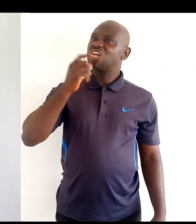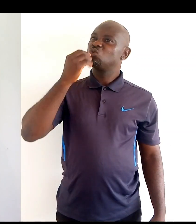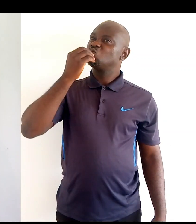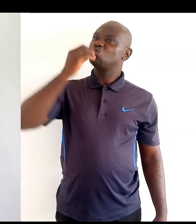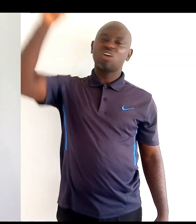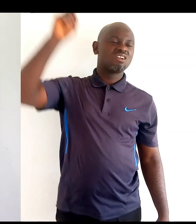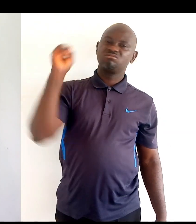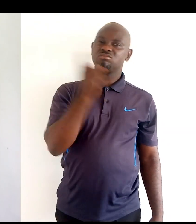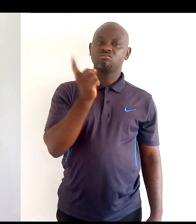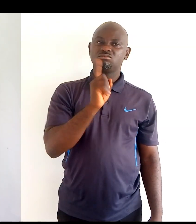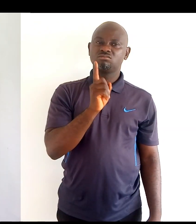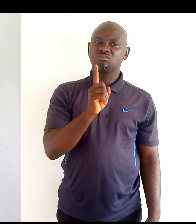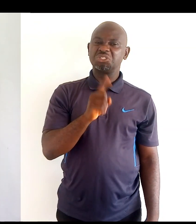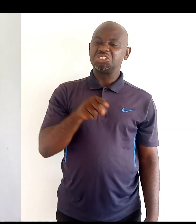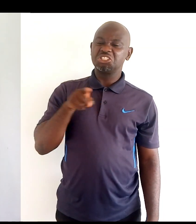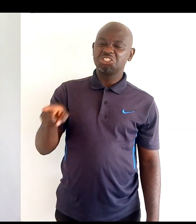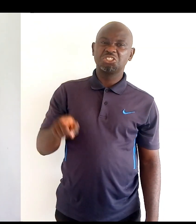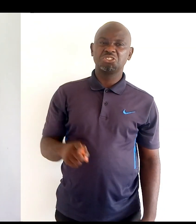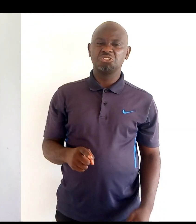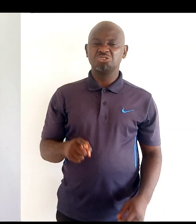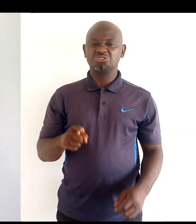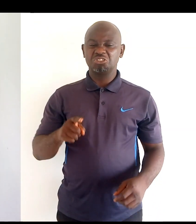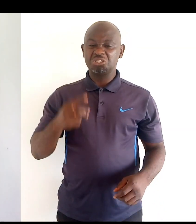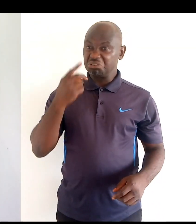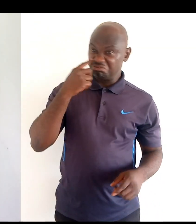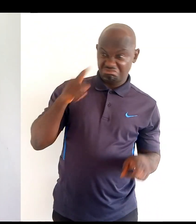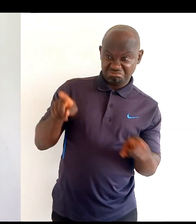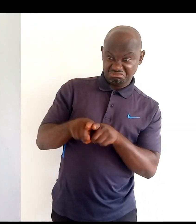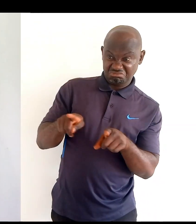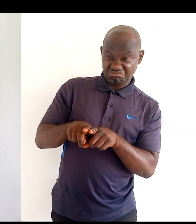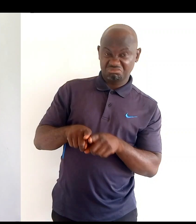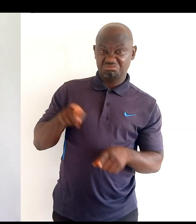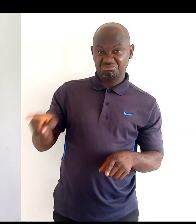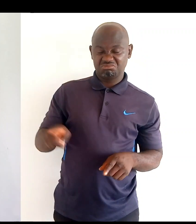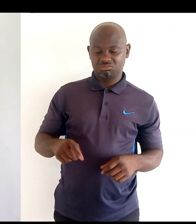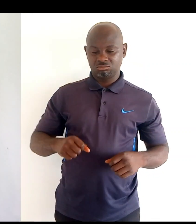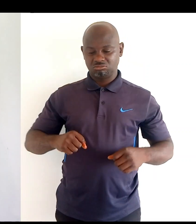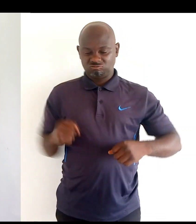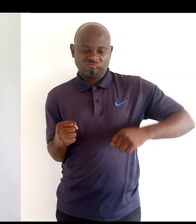their colleagues in other institutions while using languages that they know.